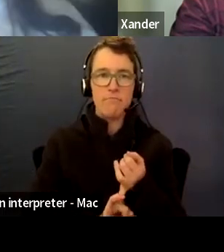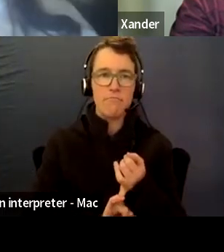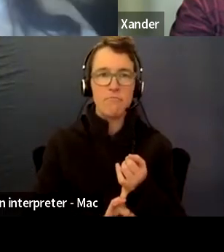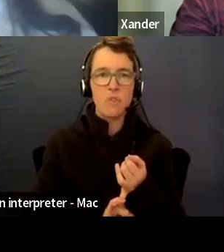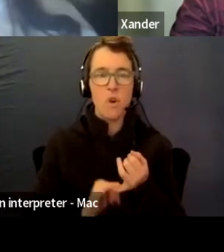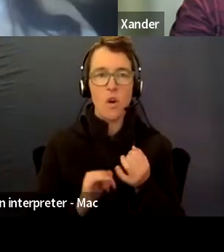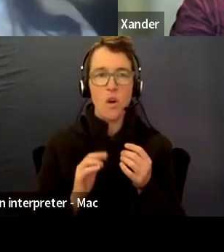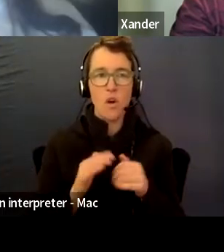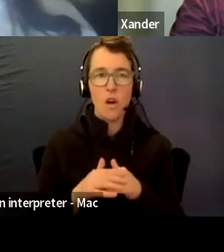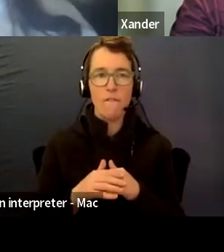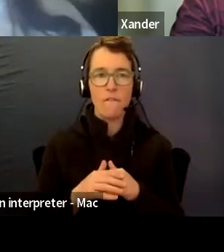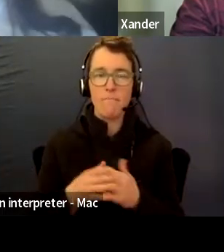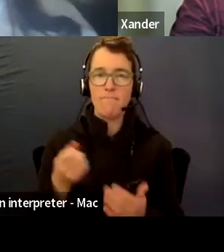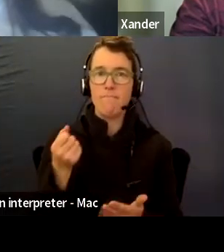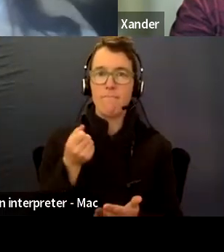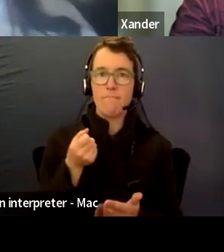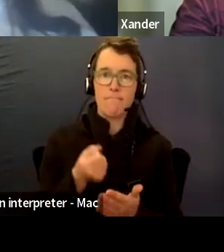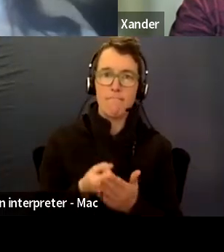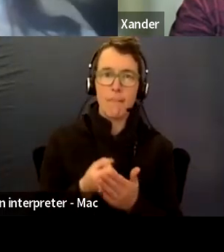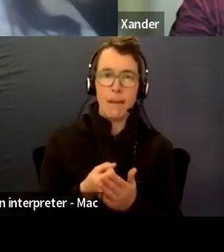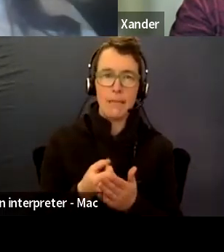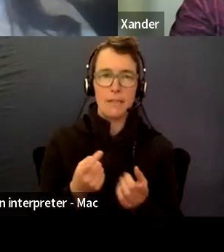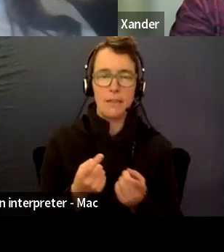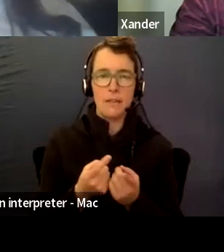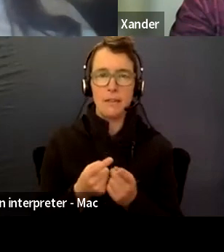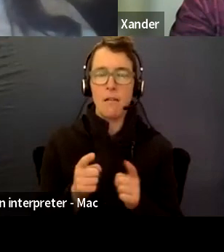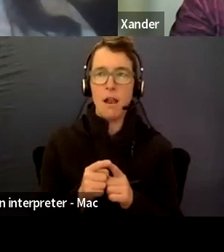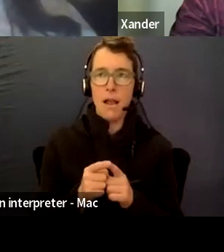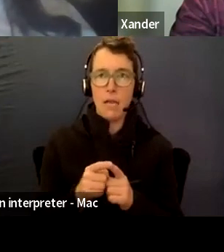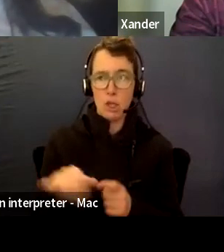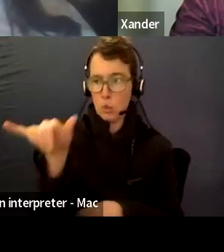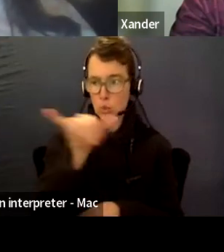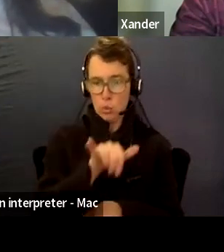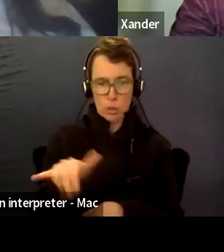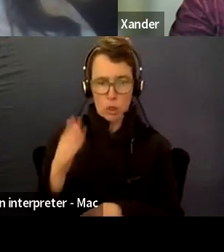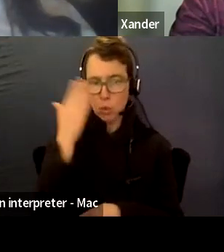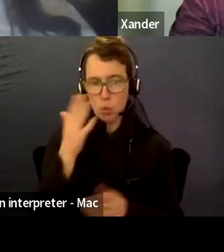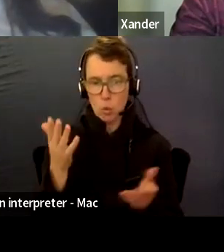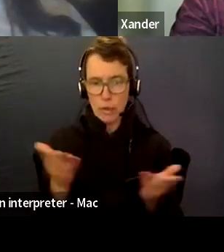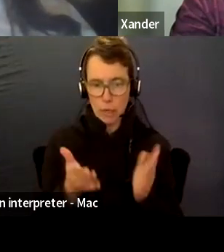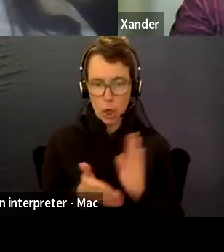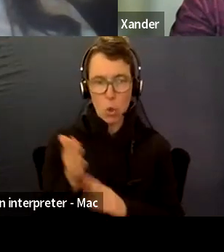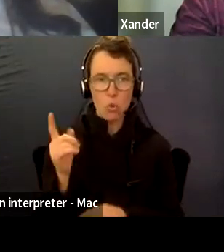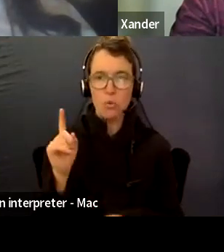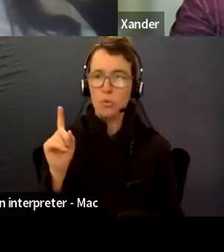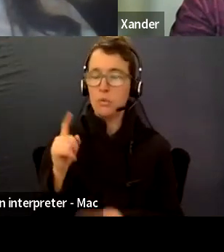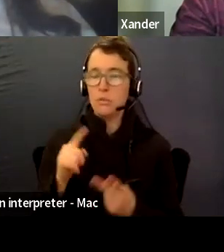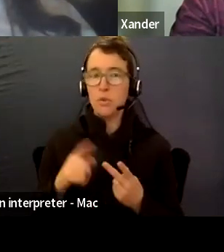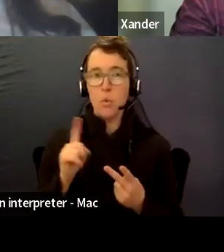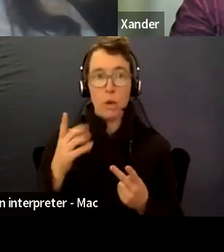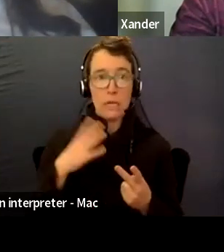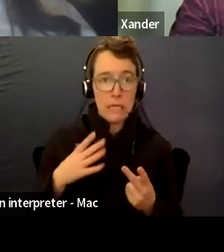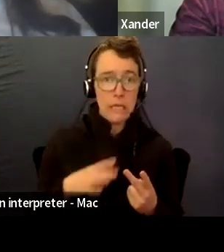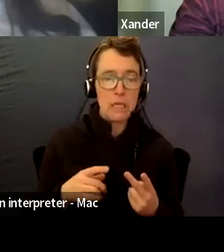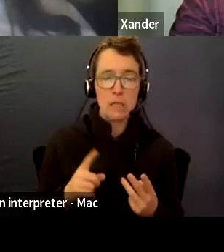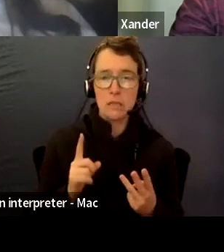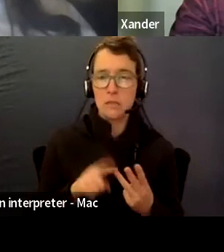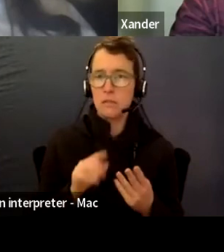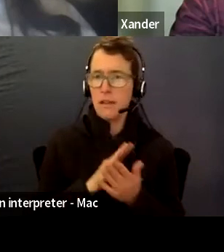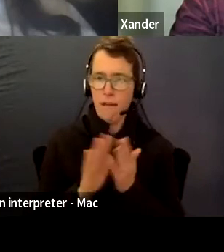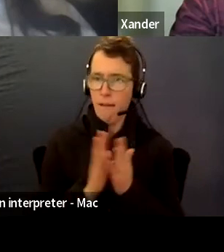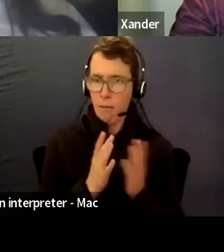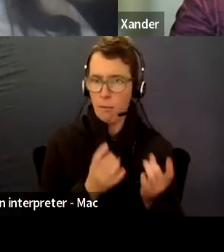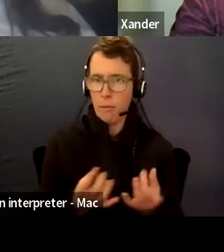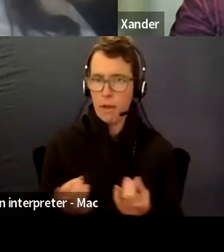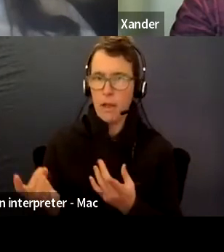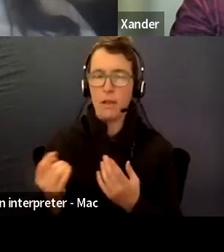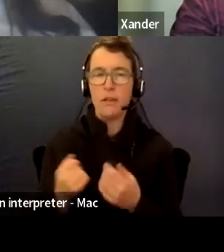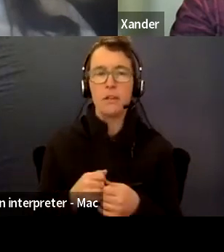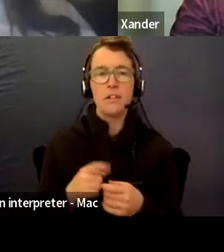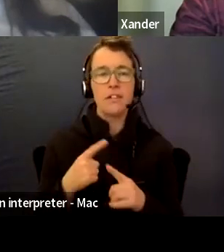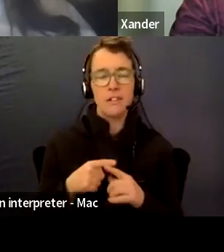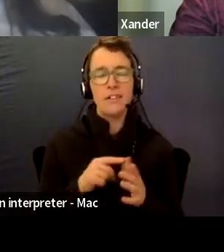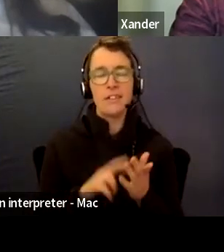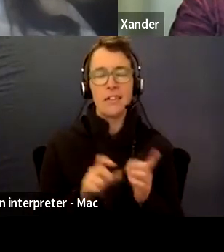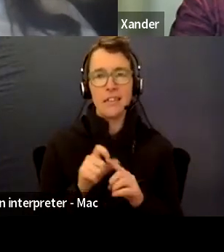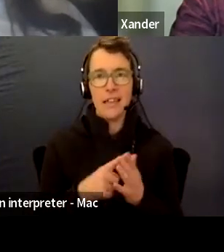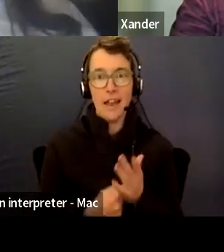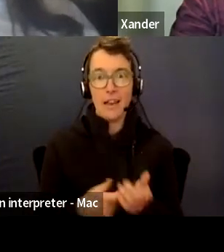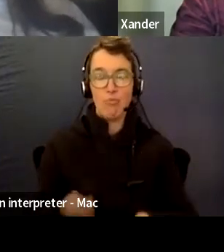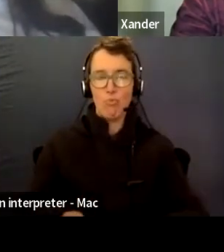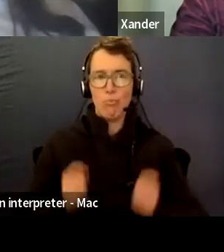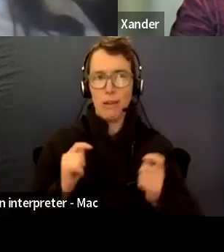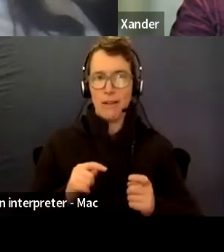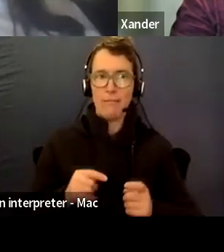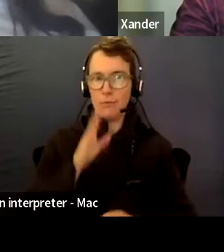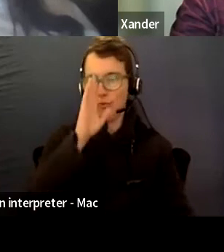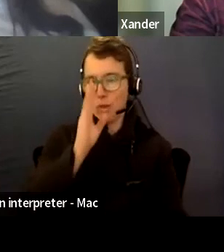I suppose some of those core basic So thinking about where my child will go to school, what do we need, how do we prepare and as and is already well and truly raised, preparing the school.